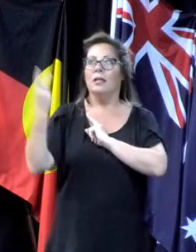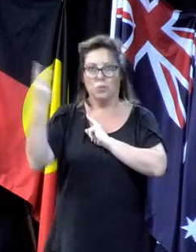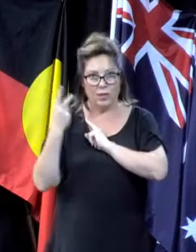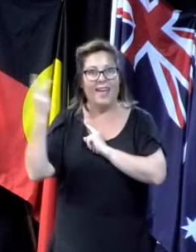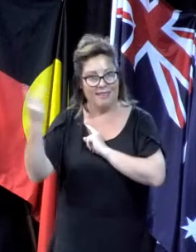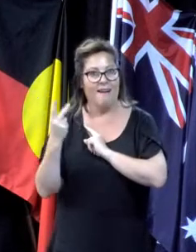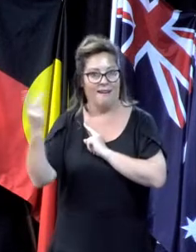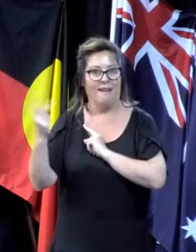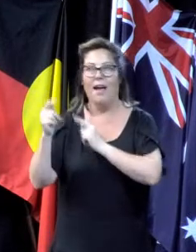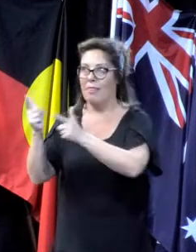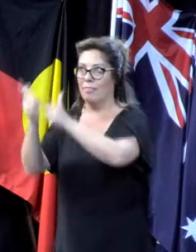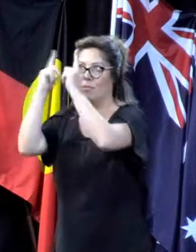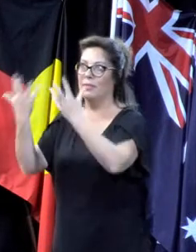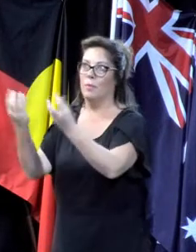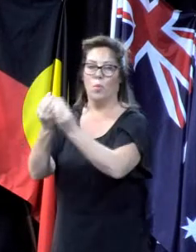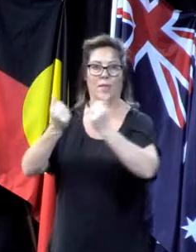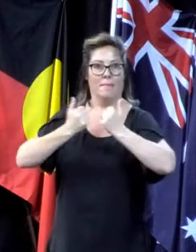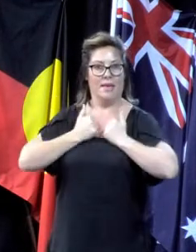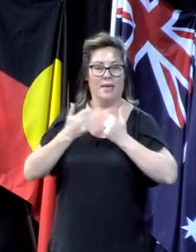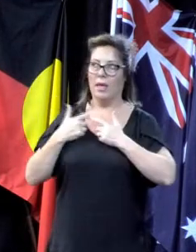But, ultimately, it was a willingness